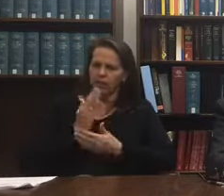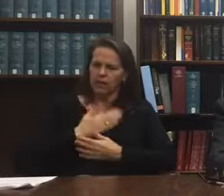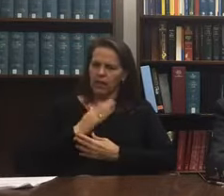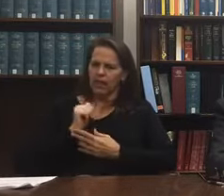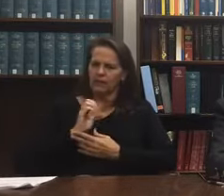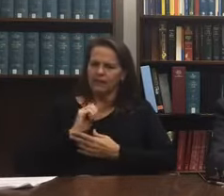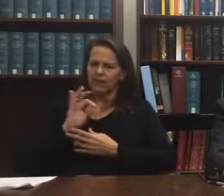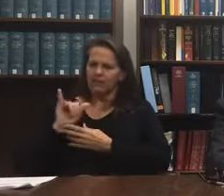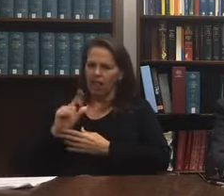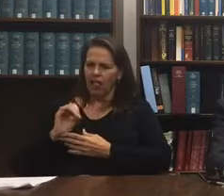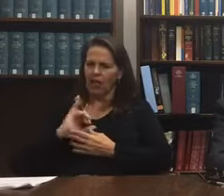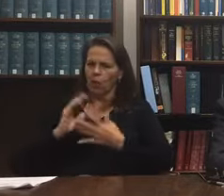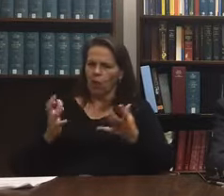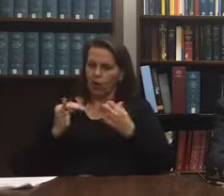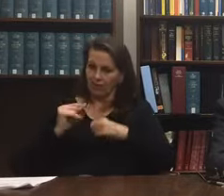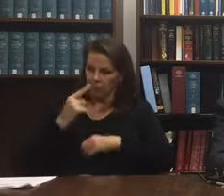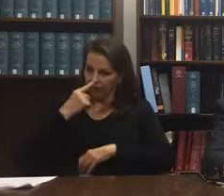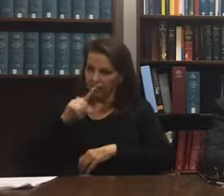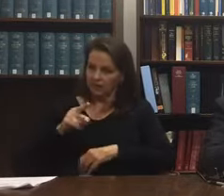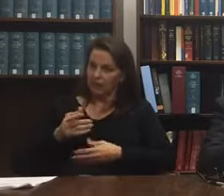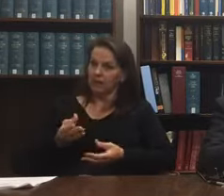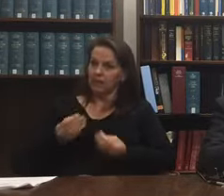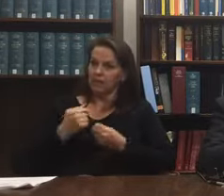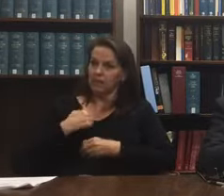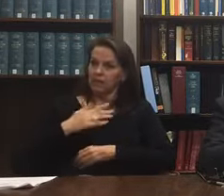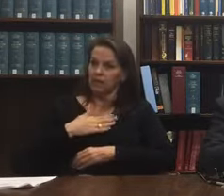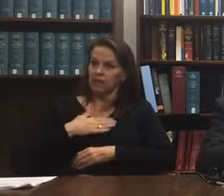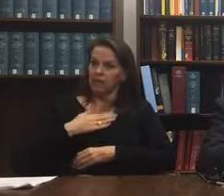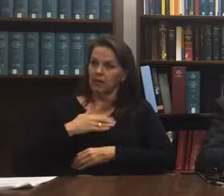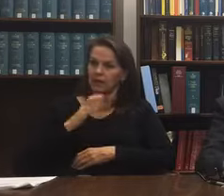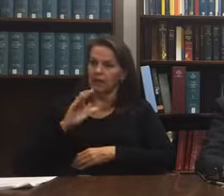case file they didn't give me my case file because in that case file so